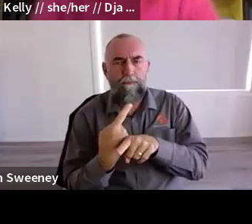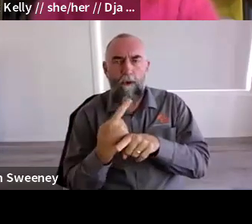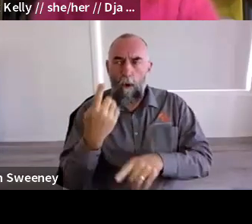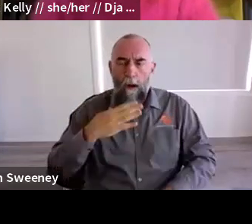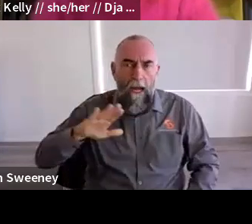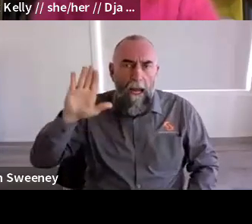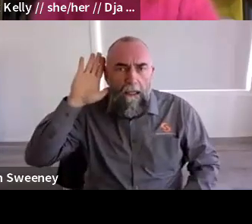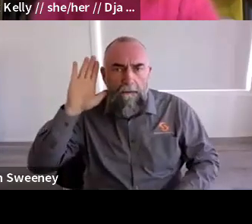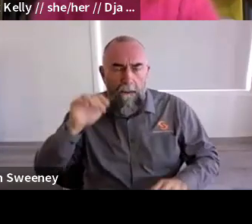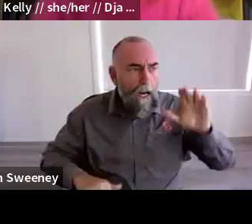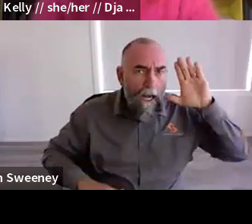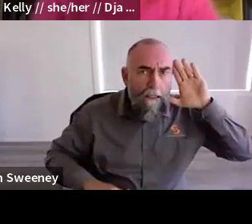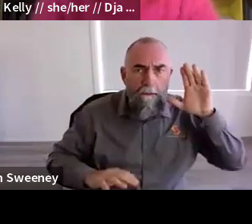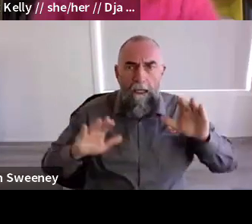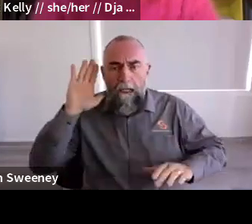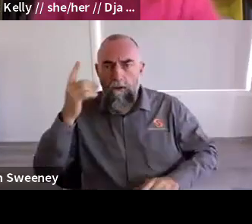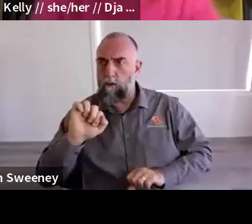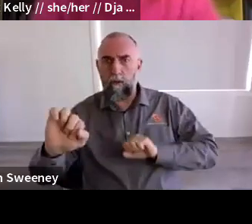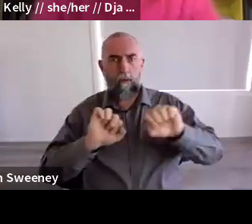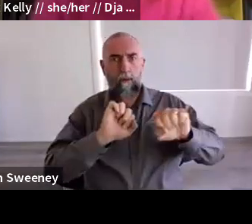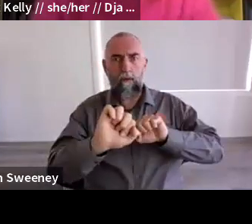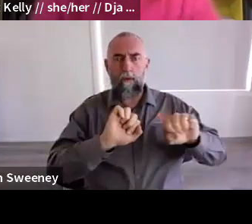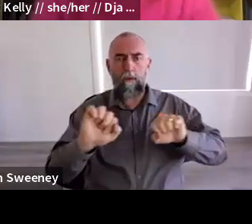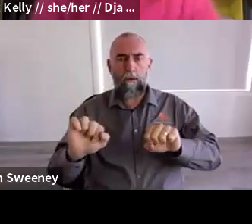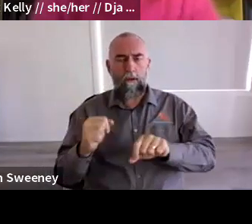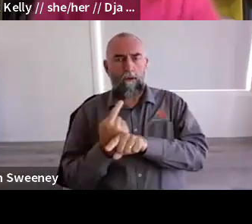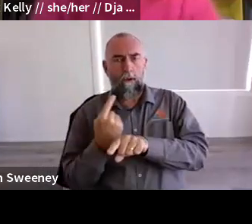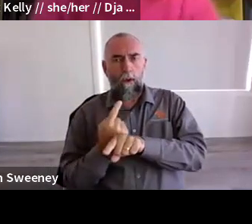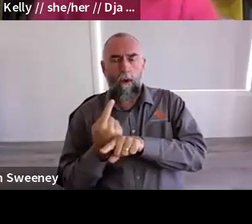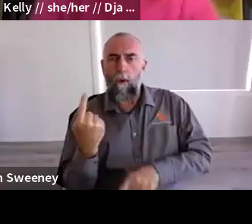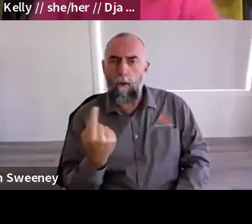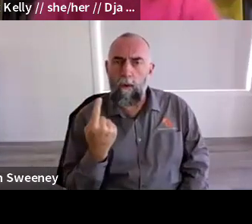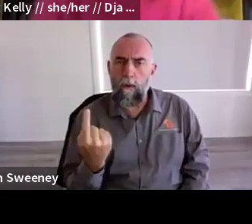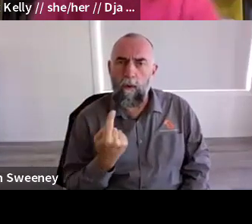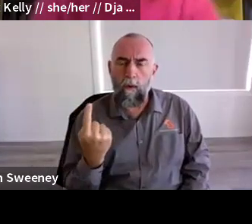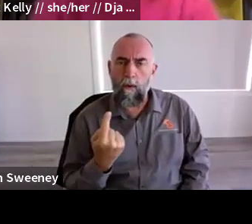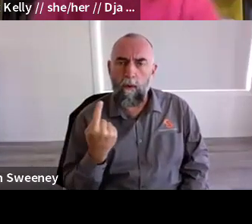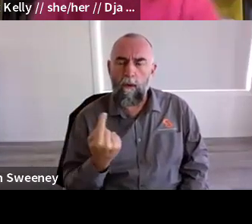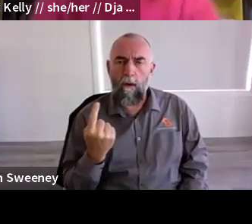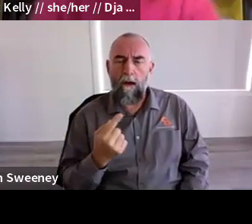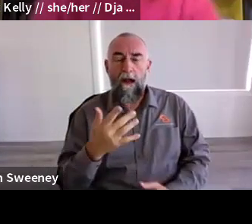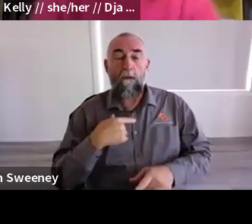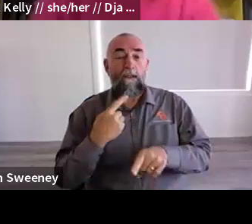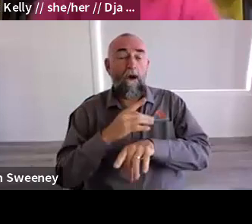it's also about what kind of stories we're telling and whose voice is at